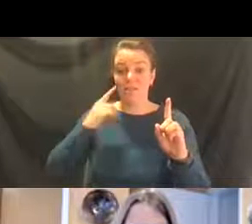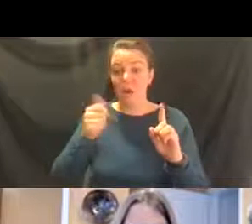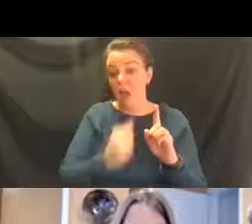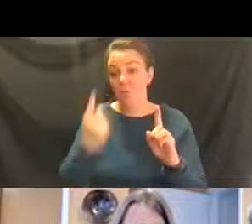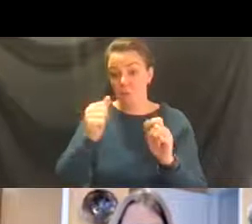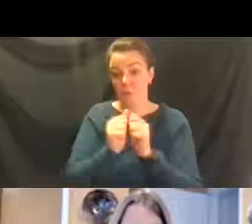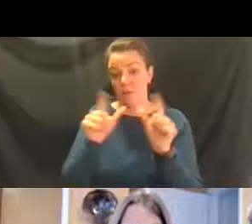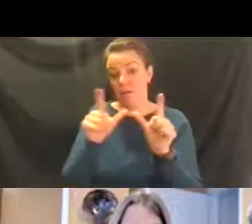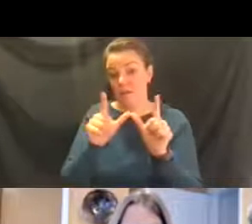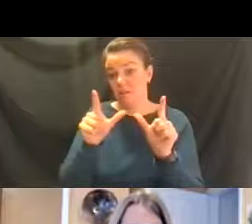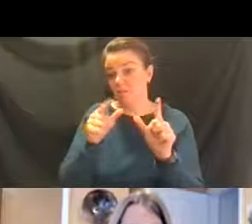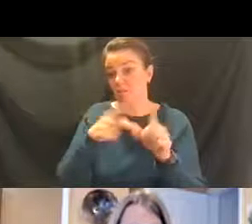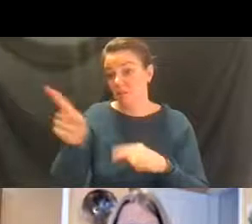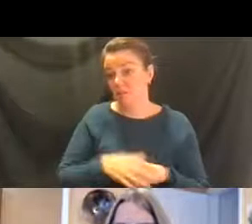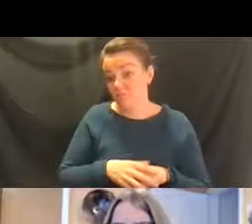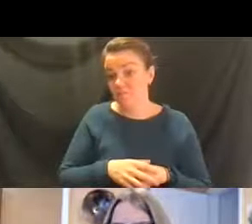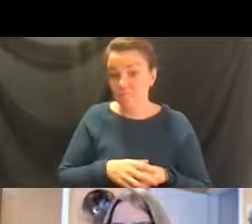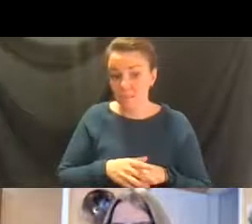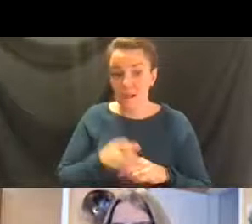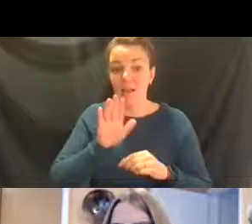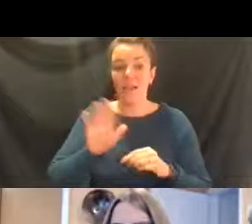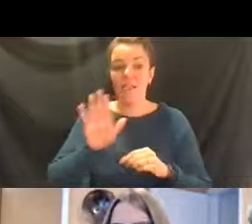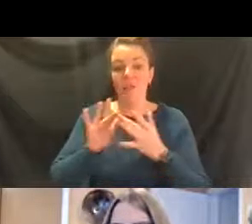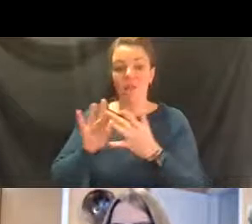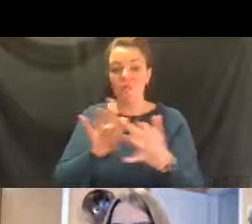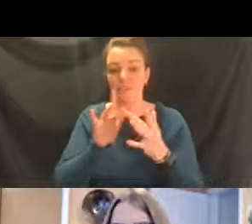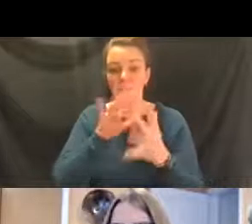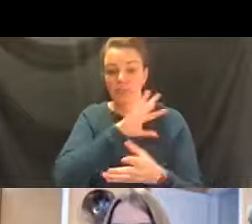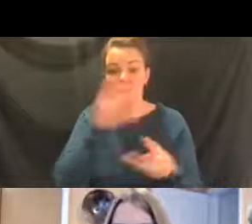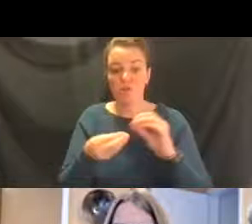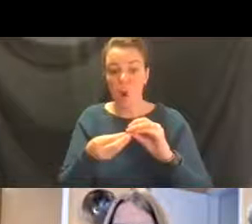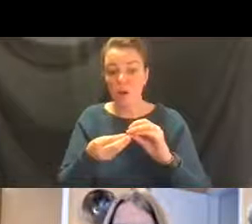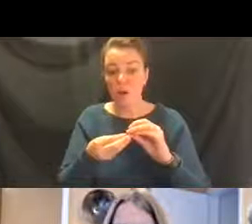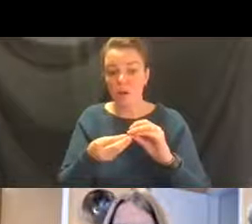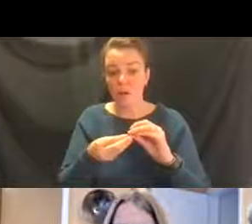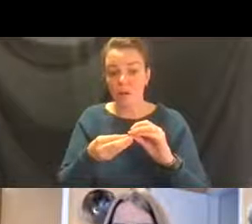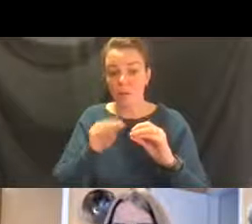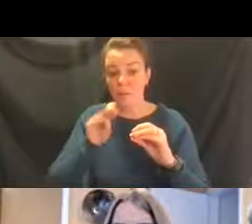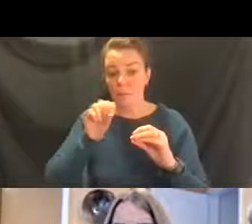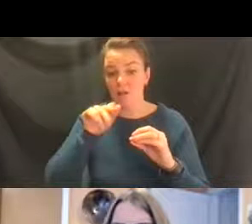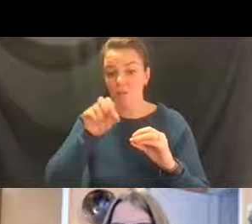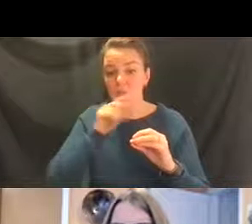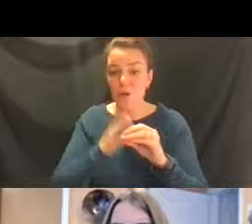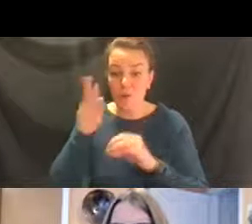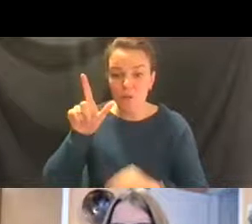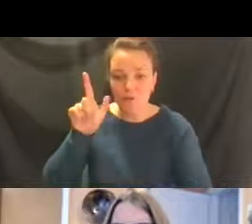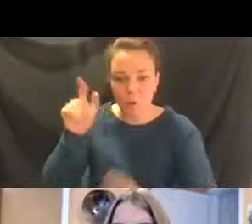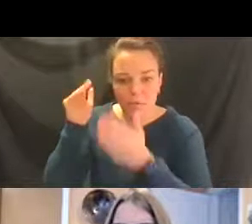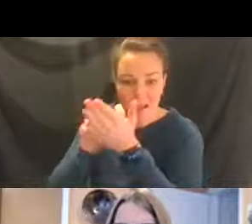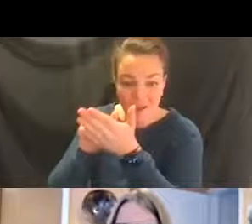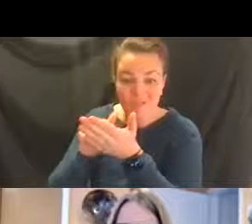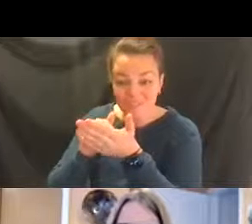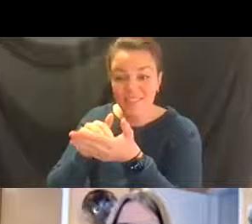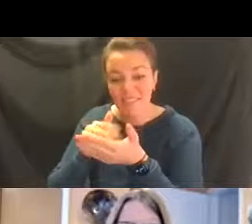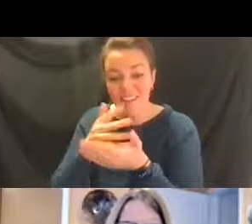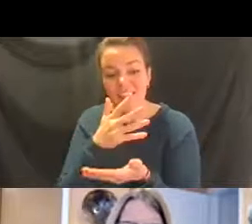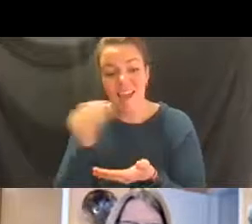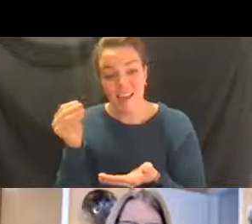reach has been with the total number of modules completed over twenty-one thousand and of almost